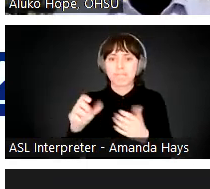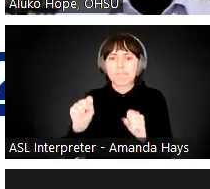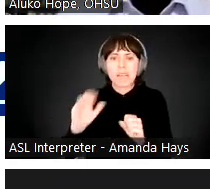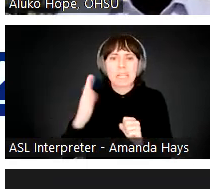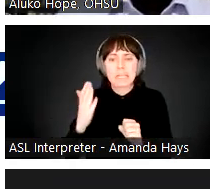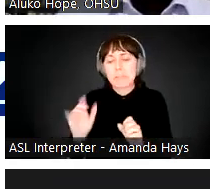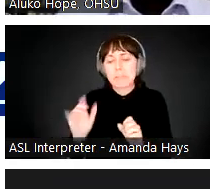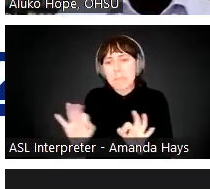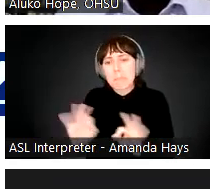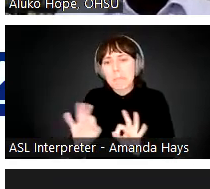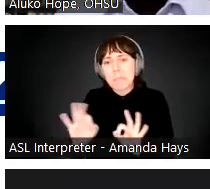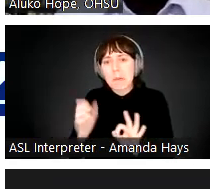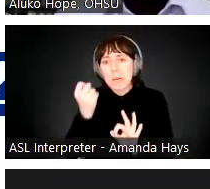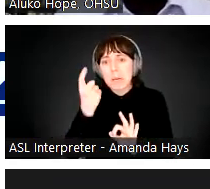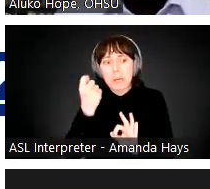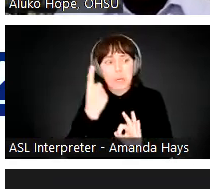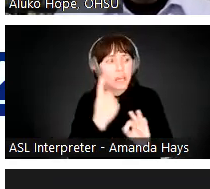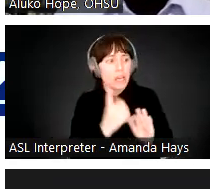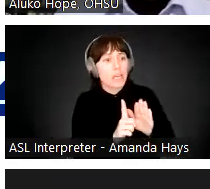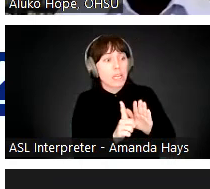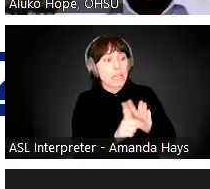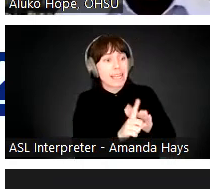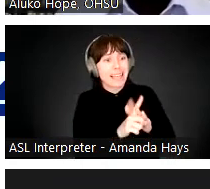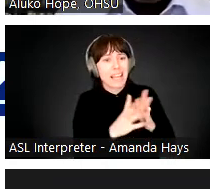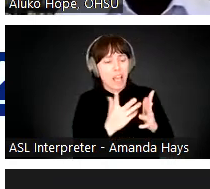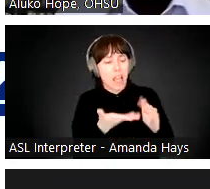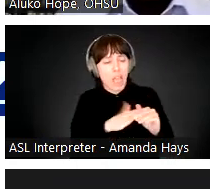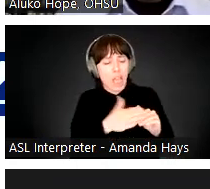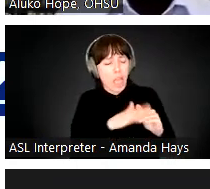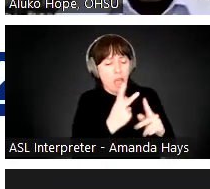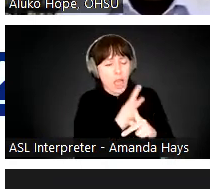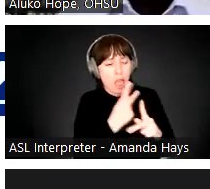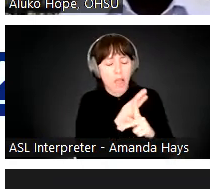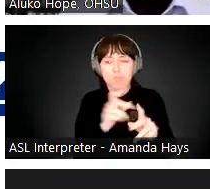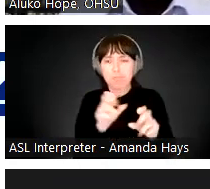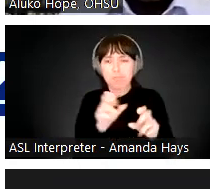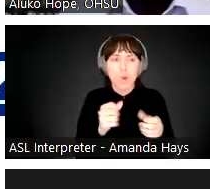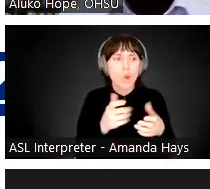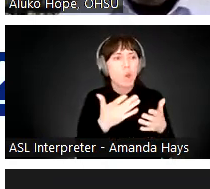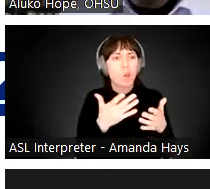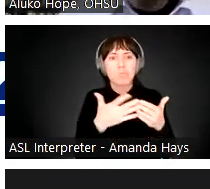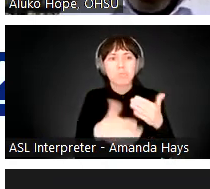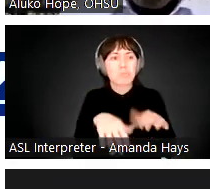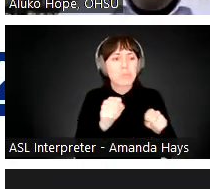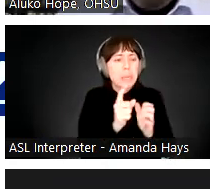the worsening of your symptoms can be quite delayed either by minutes, or hours,